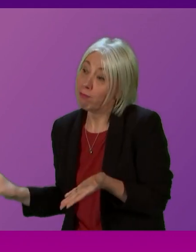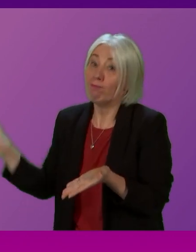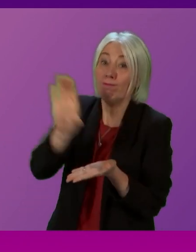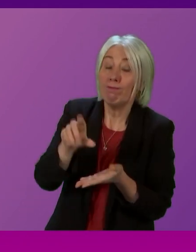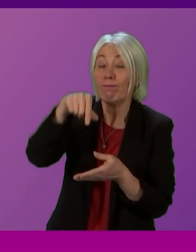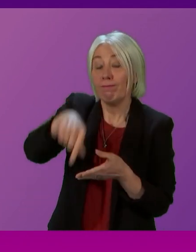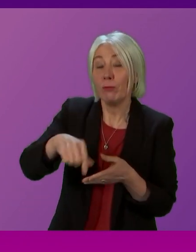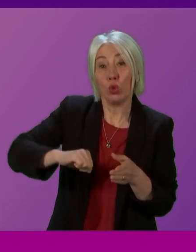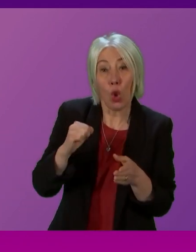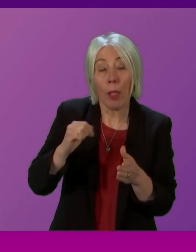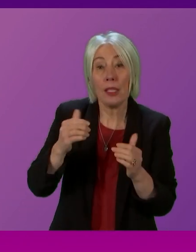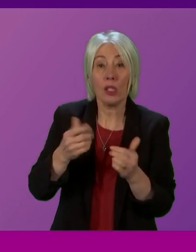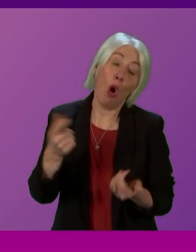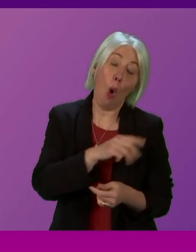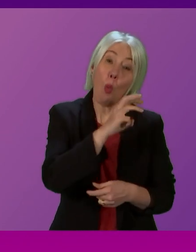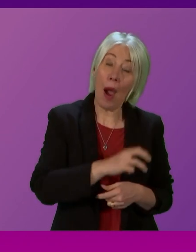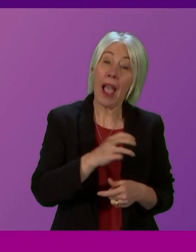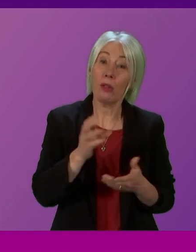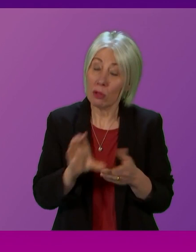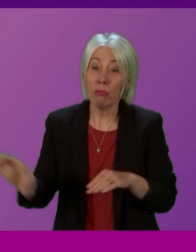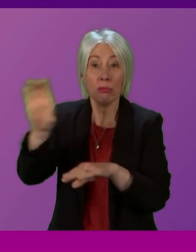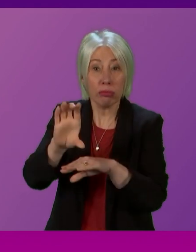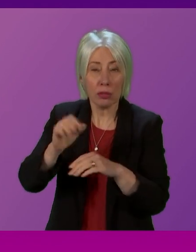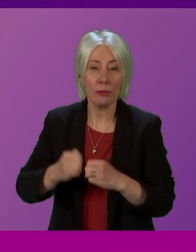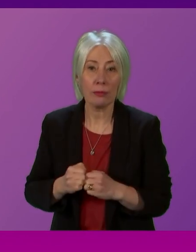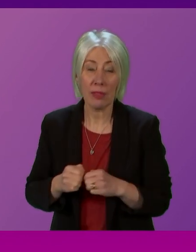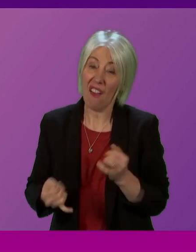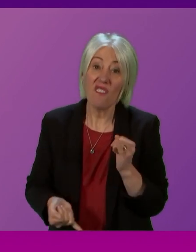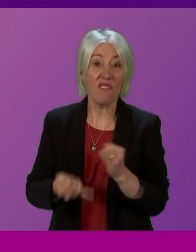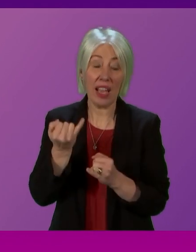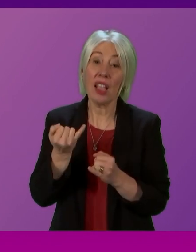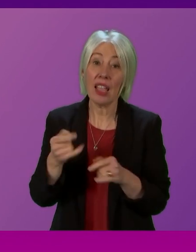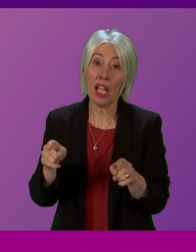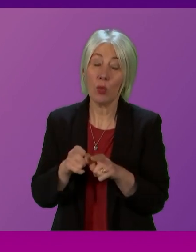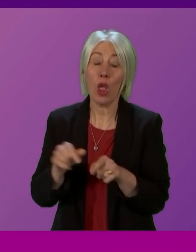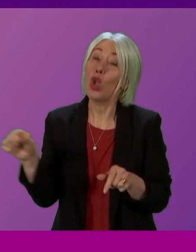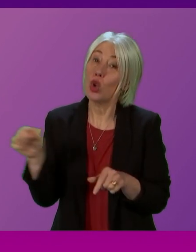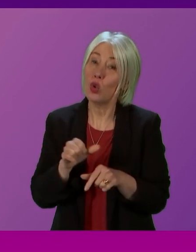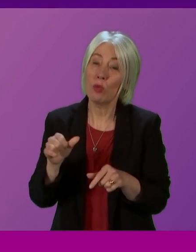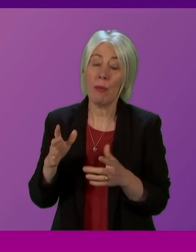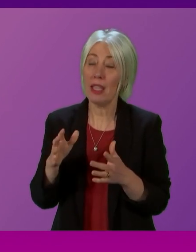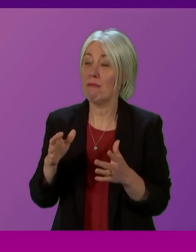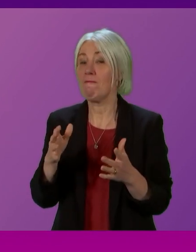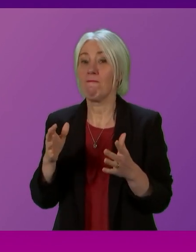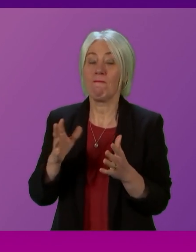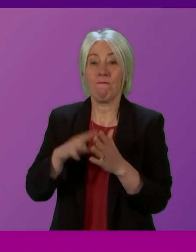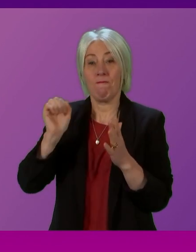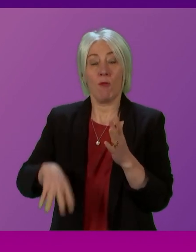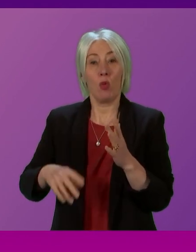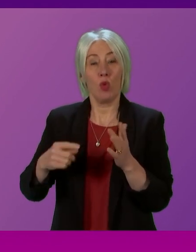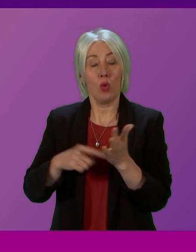Finally, the Conservatives should probably drop their call for tax cuts for the richest